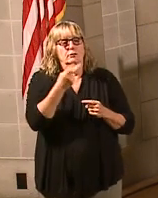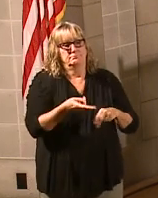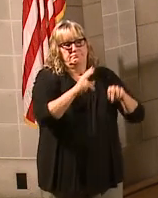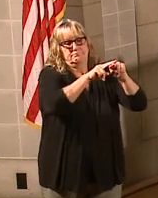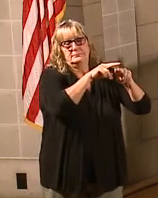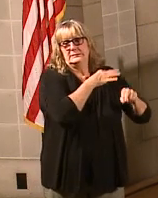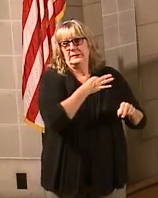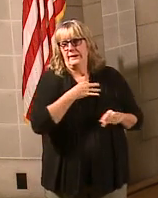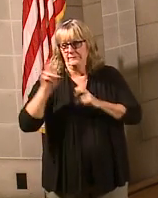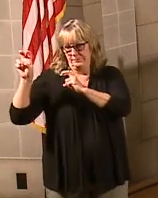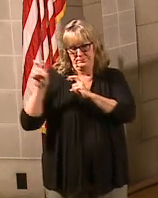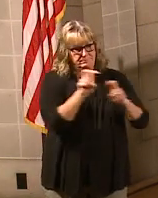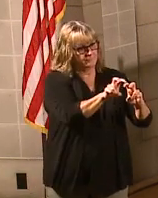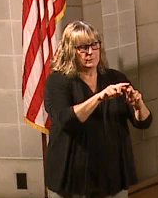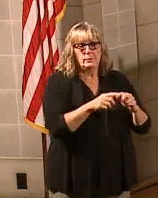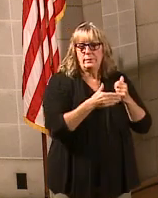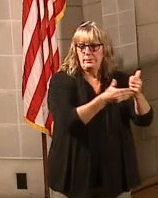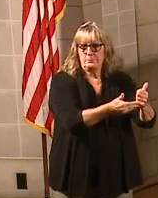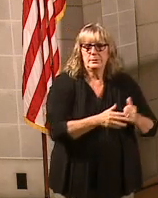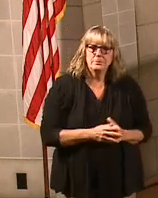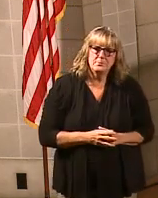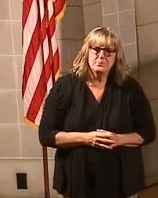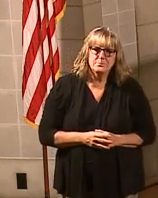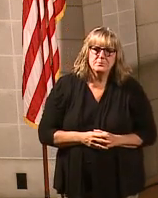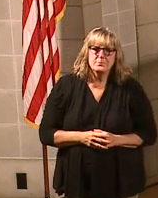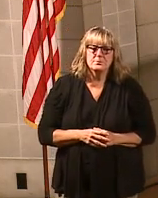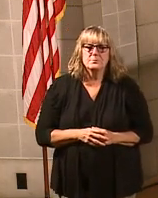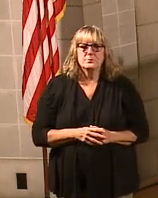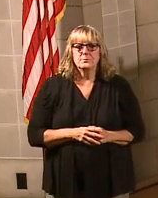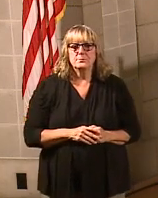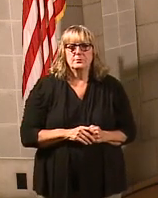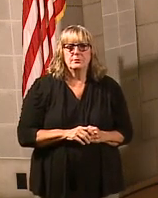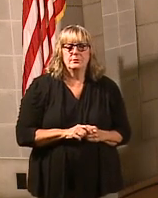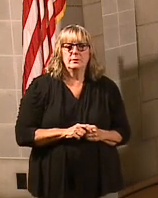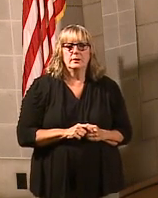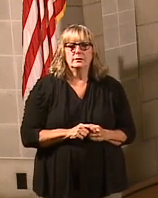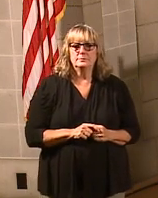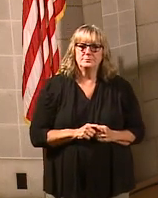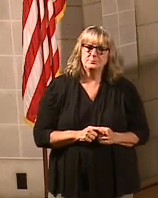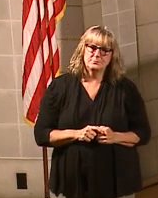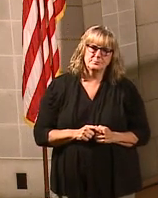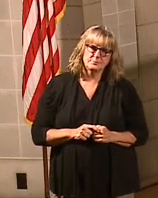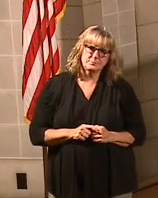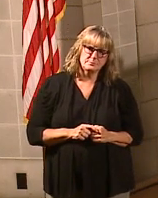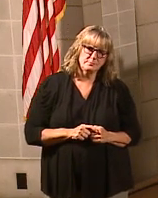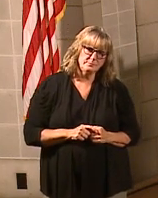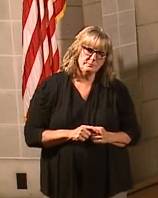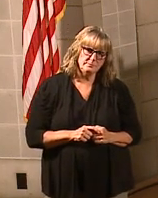ELECTIVE SURGERIES, THEY DID SEE